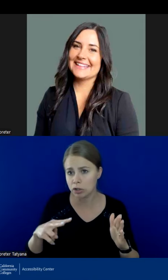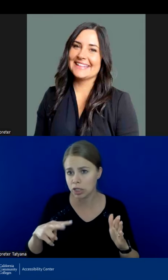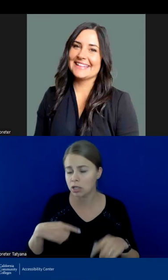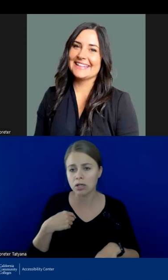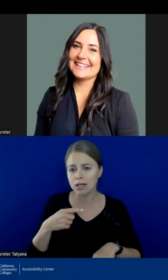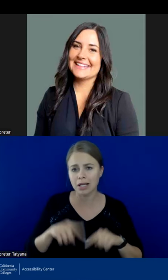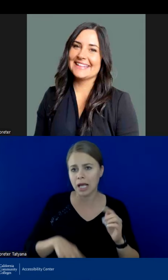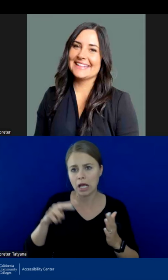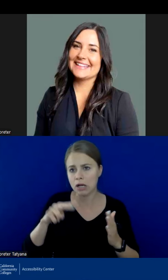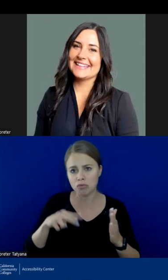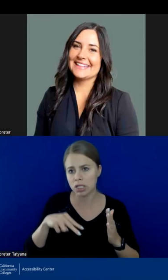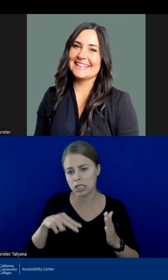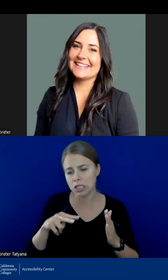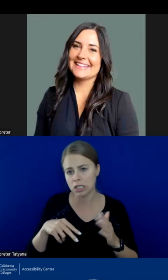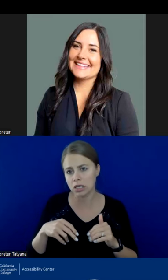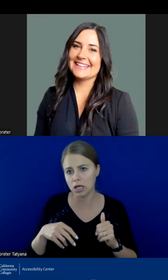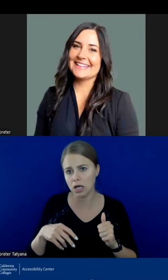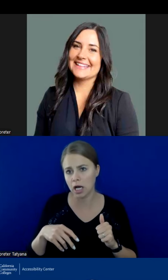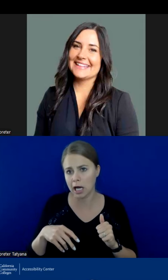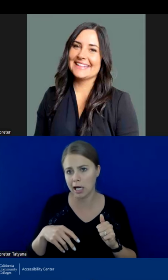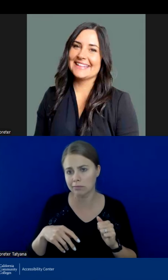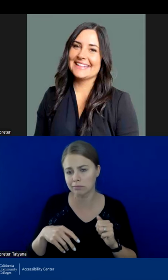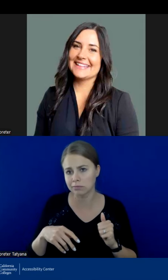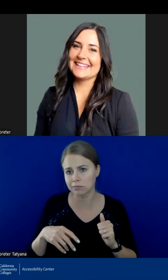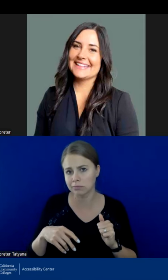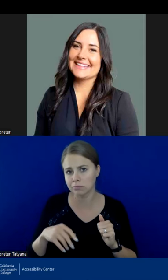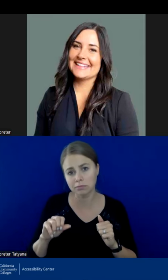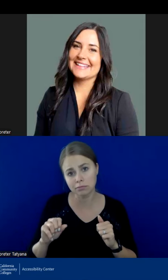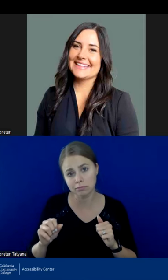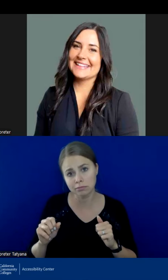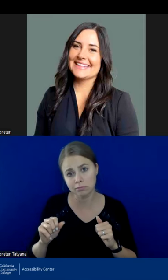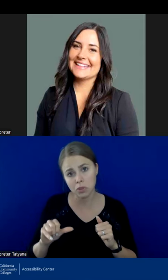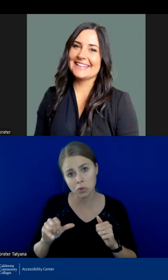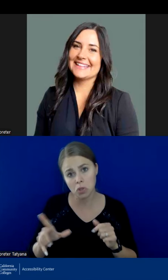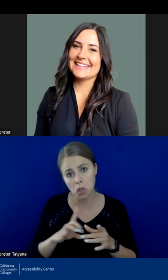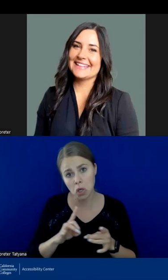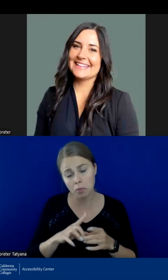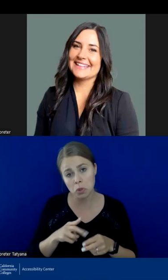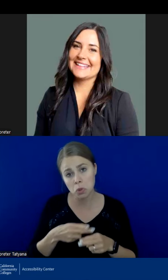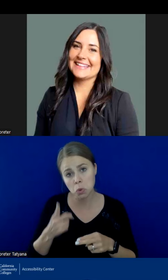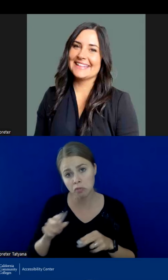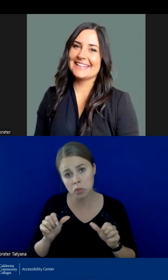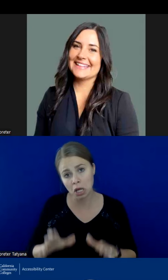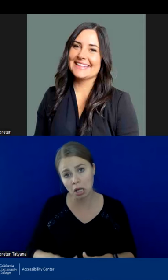In the comment it's short for scientists, so let's take a look